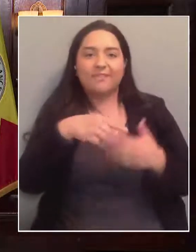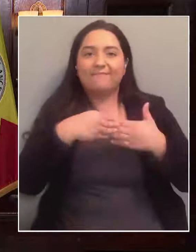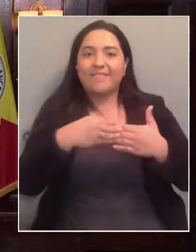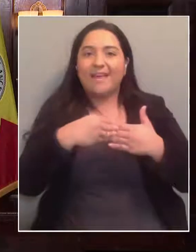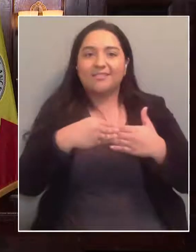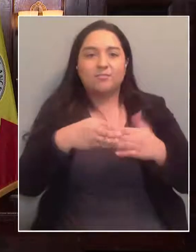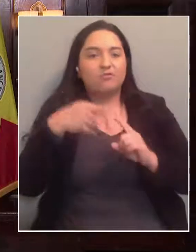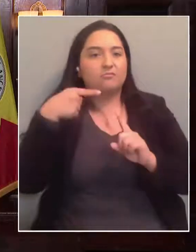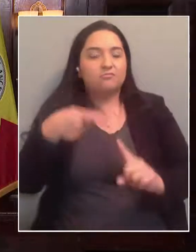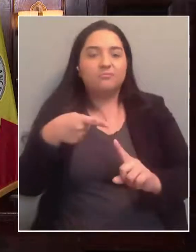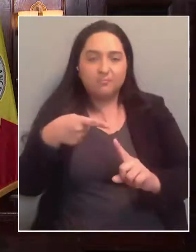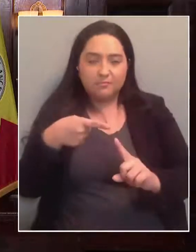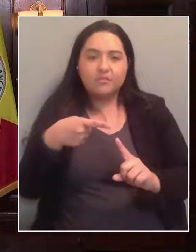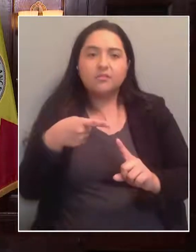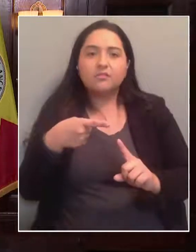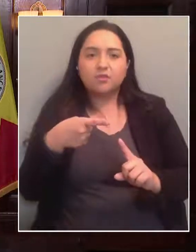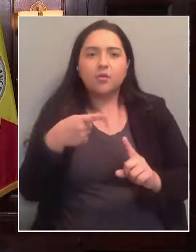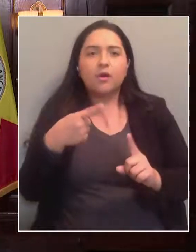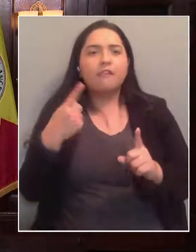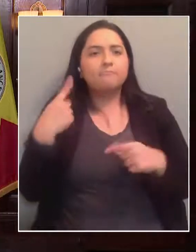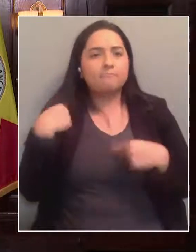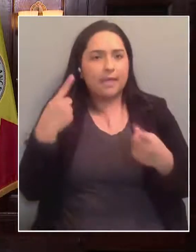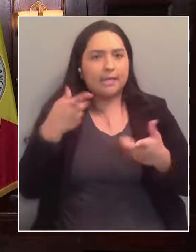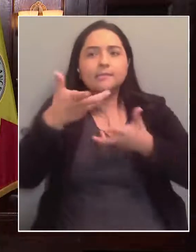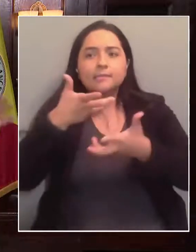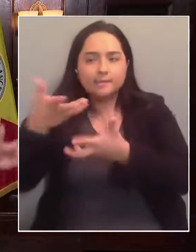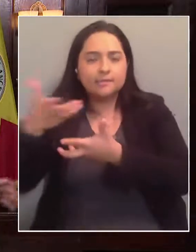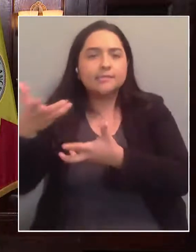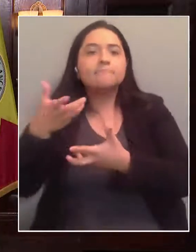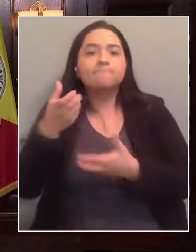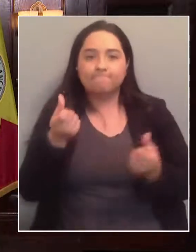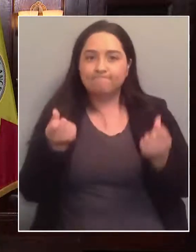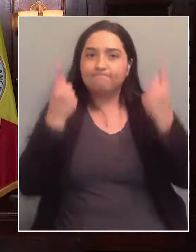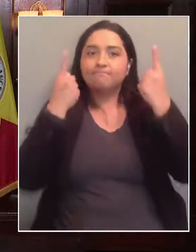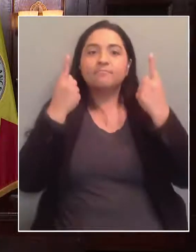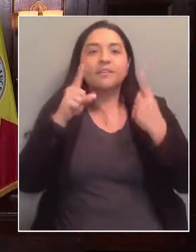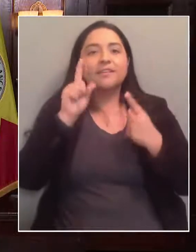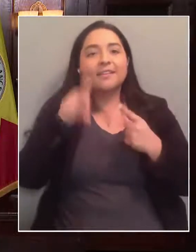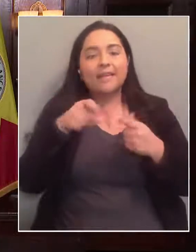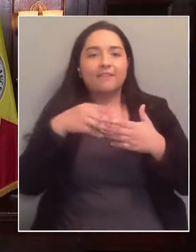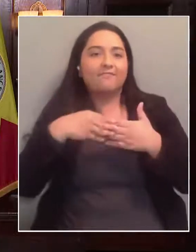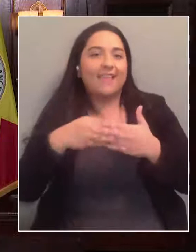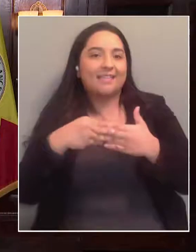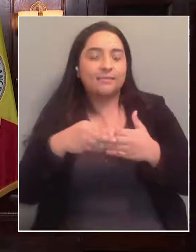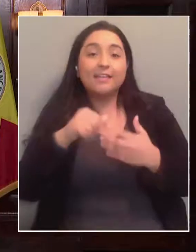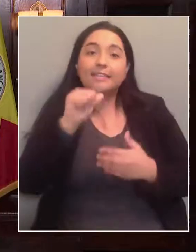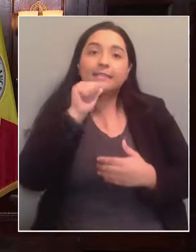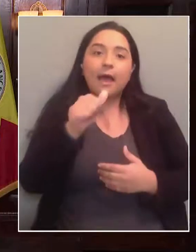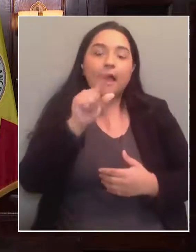AND THE CONVERSATION IS THERE IS INCREATION FLEXIBILITY OF FN SAYING HEY, ANYBODY CAN COME HERE.